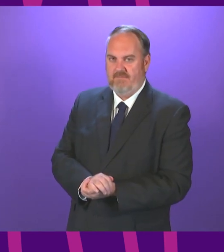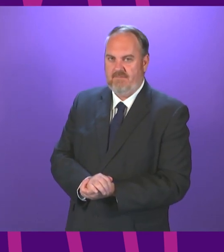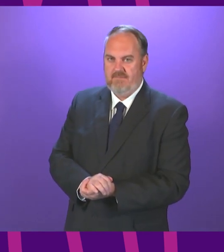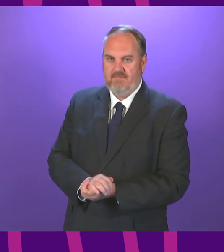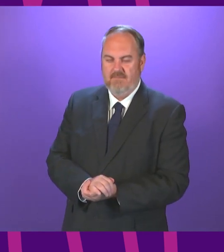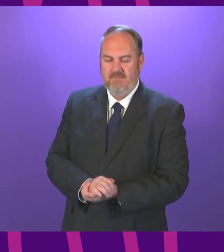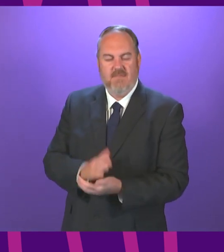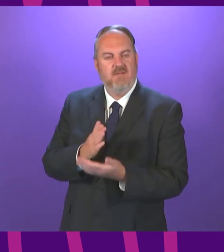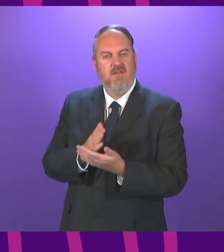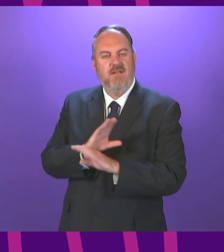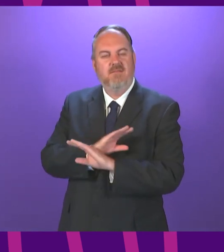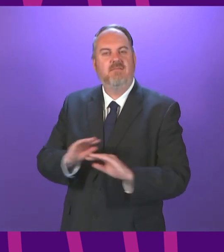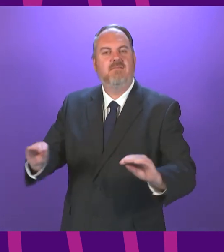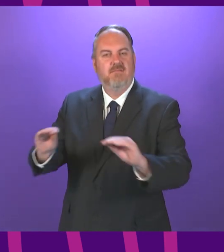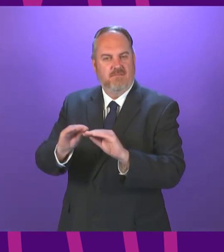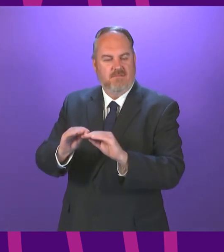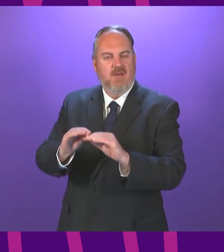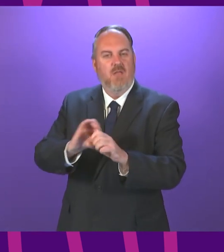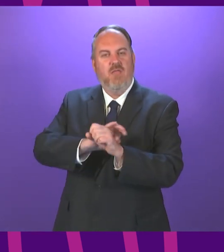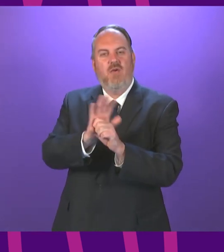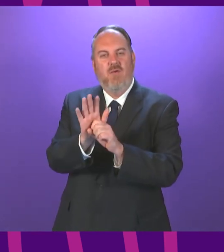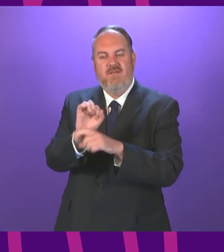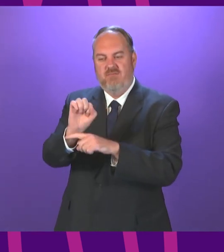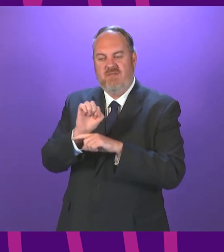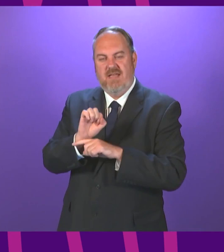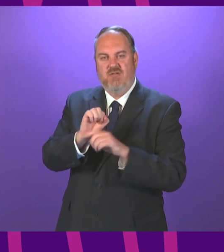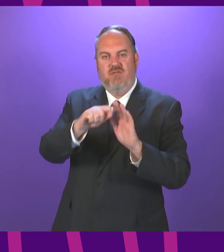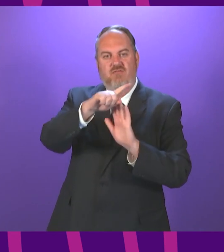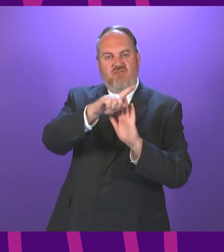There will be clear differences in the Covid protection measures in different parts of the UK